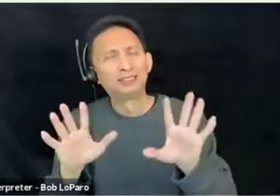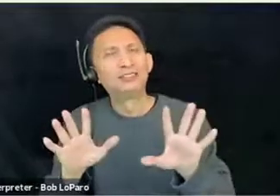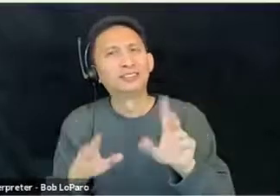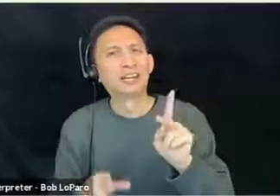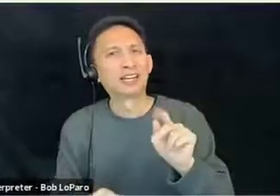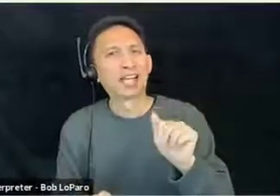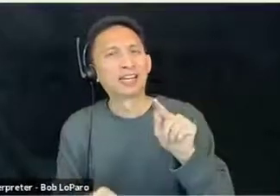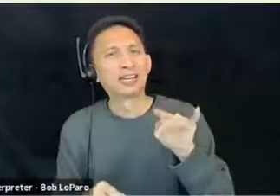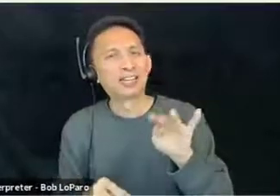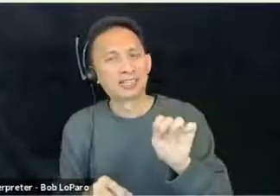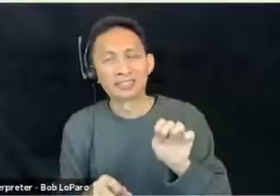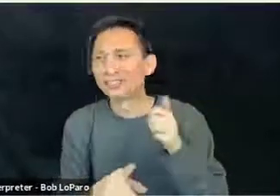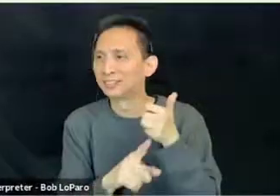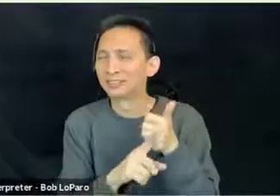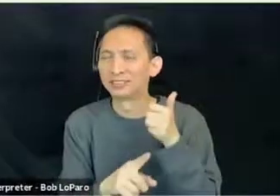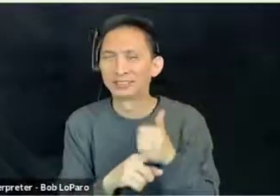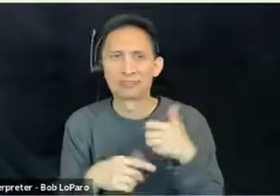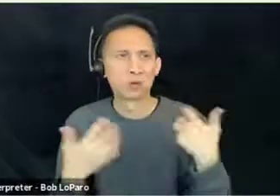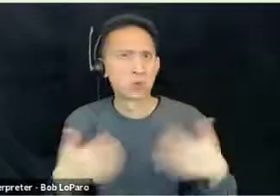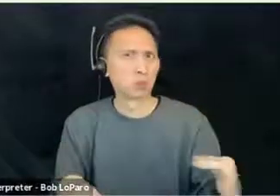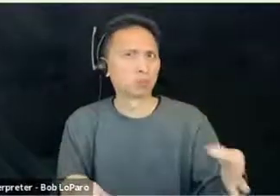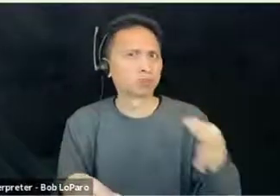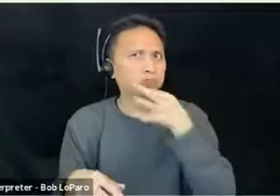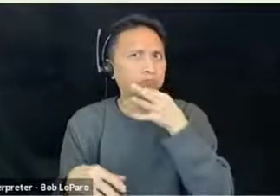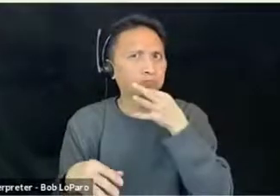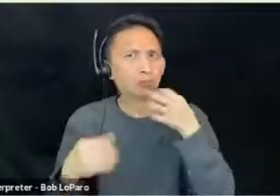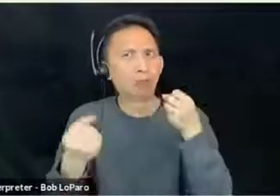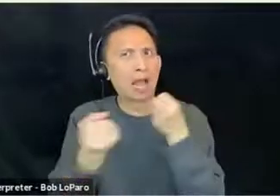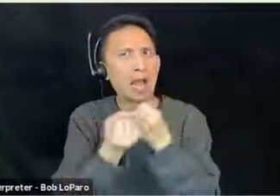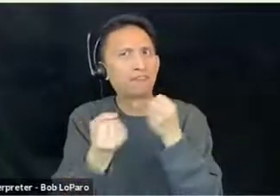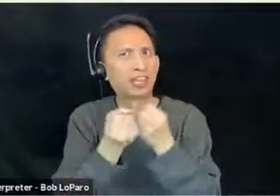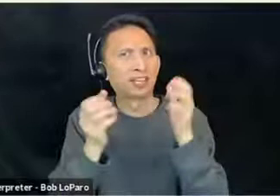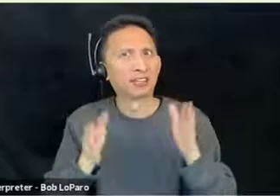Katie has become such a wonderful advocate. Advocacy is kind of where my heart is,